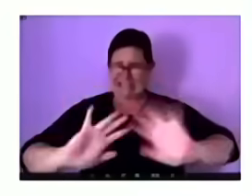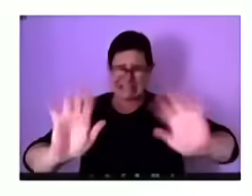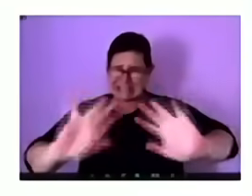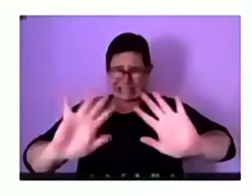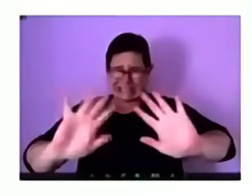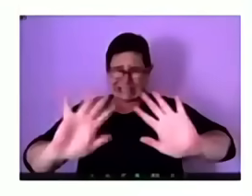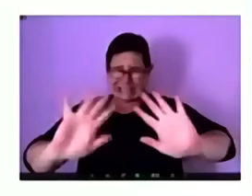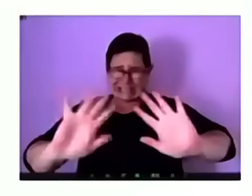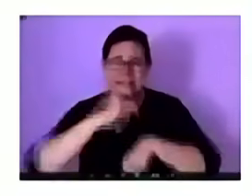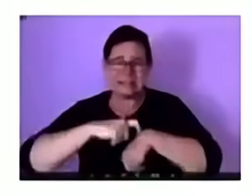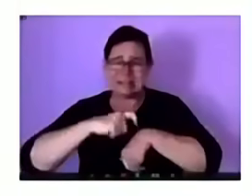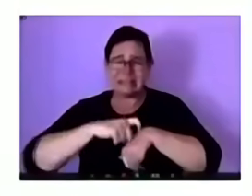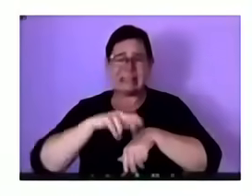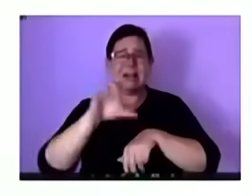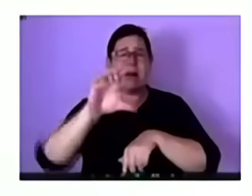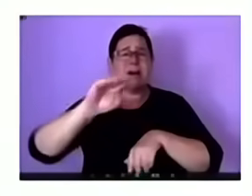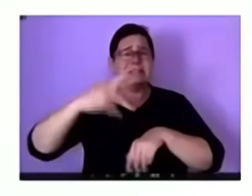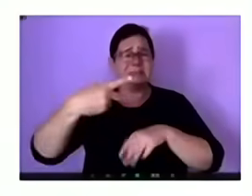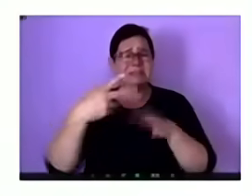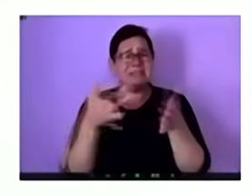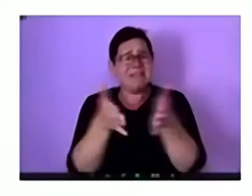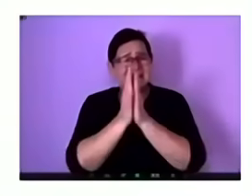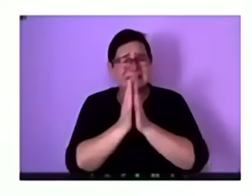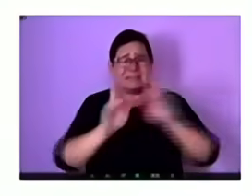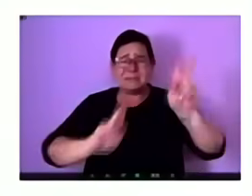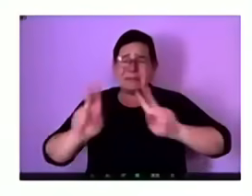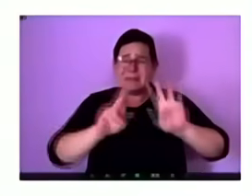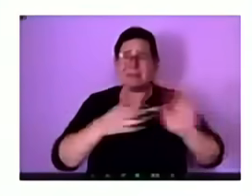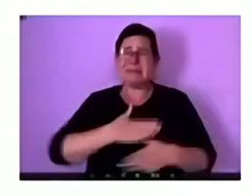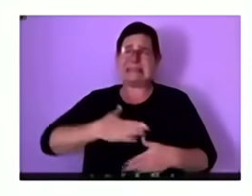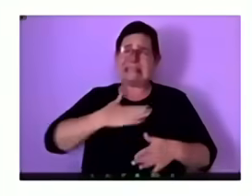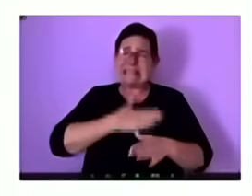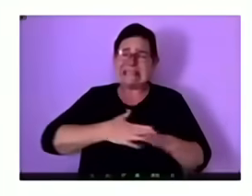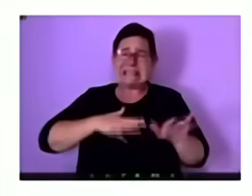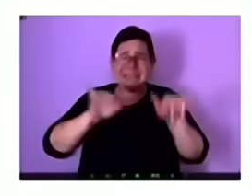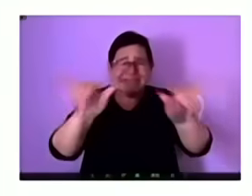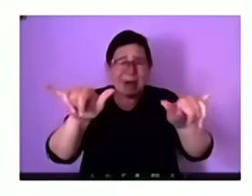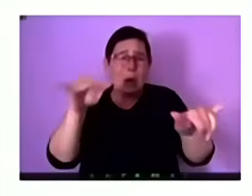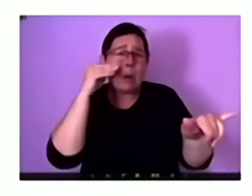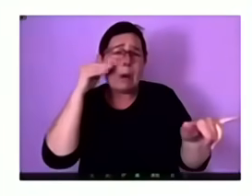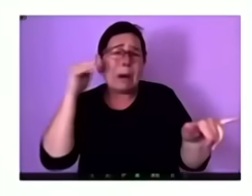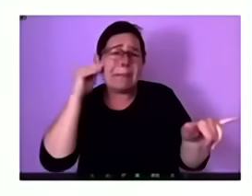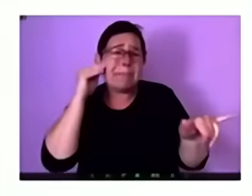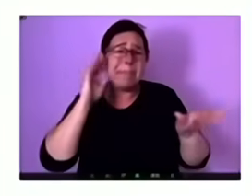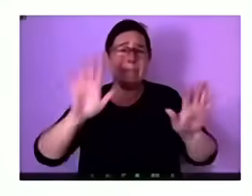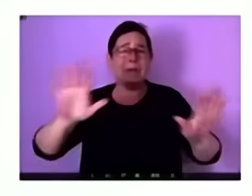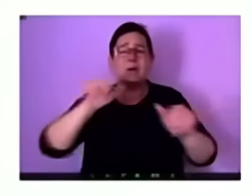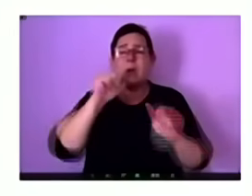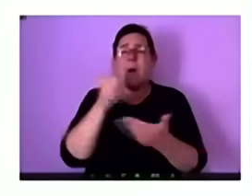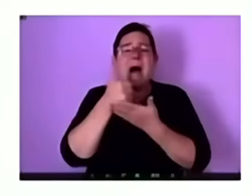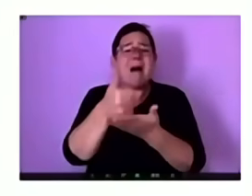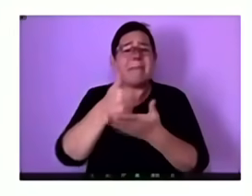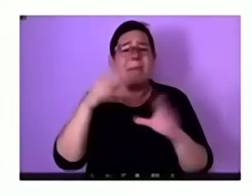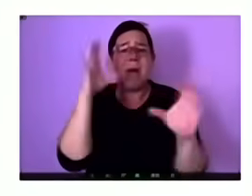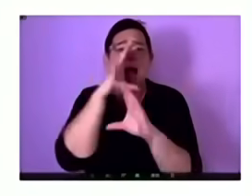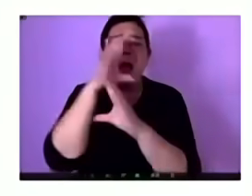CONDITIONS ARE DANGEROUS. I CANNOT STOP THINKING ABOUT THESE FAMILIES, THESE FOUR INDIVIDUALS.